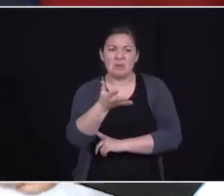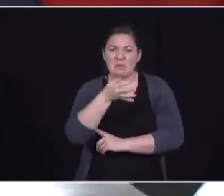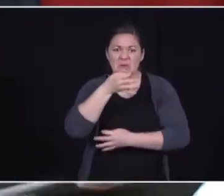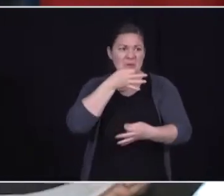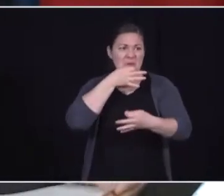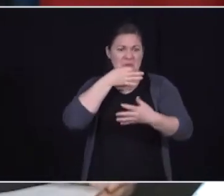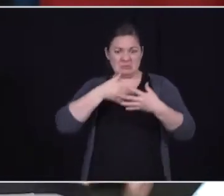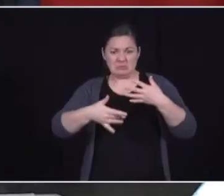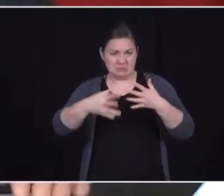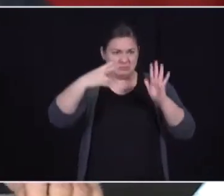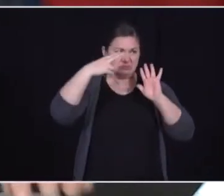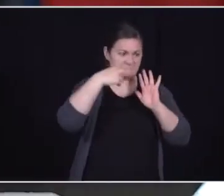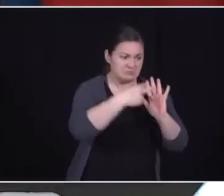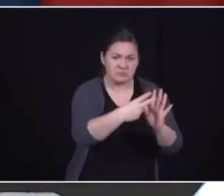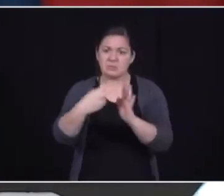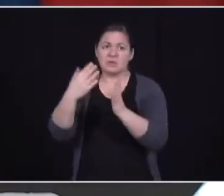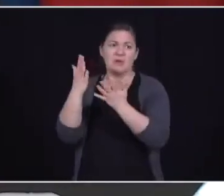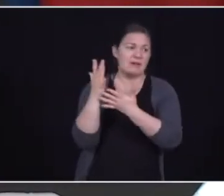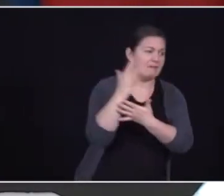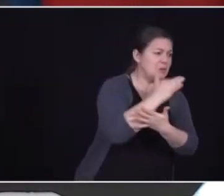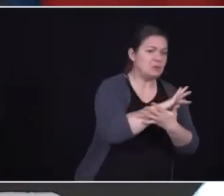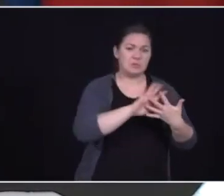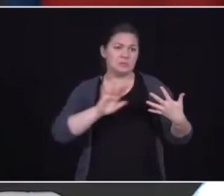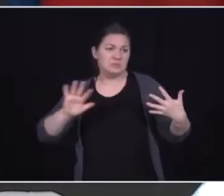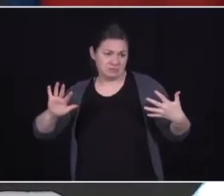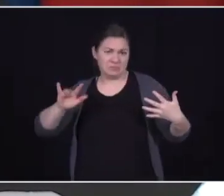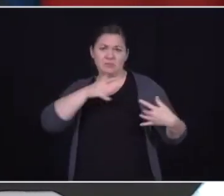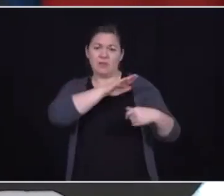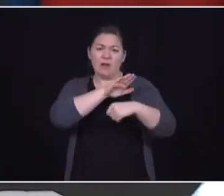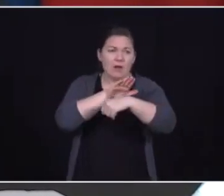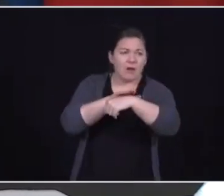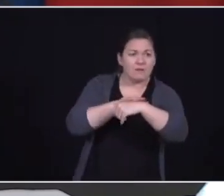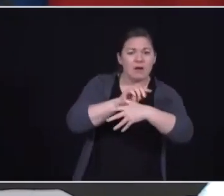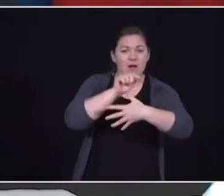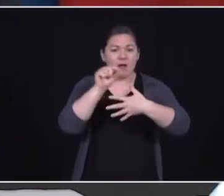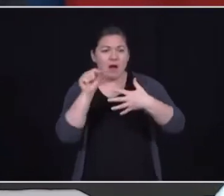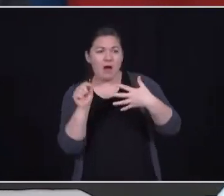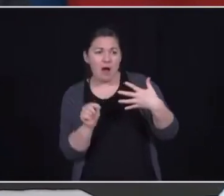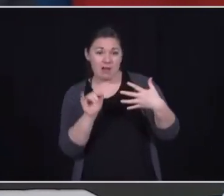from many, and the tax force has adopted and shared and we are releasing this publicly,